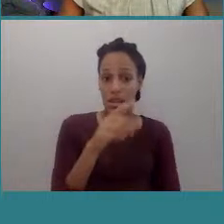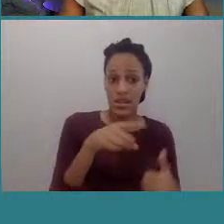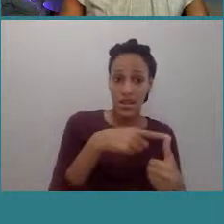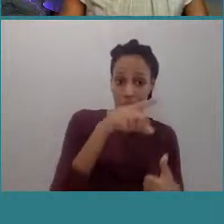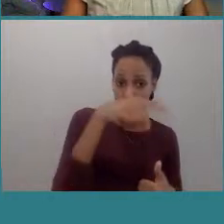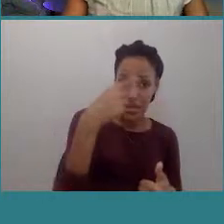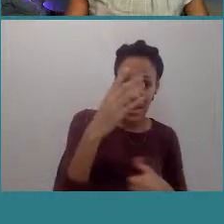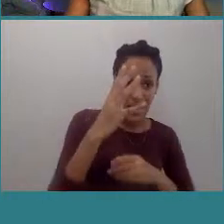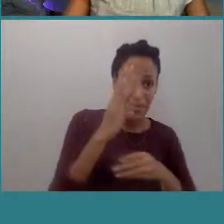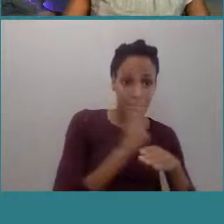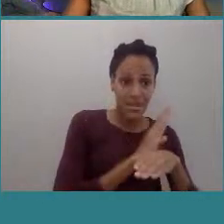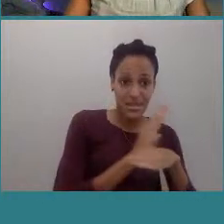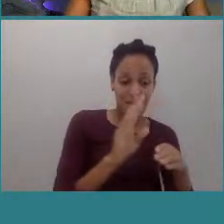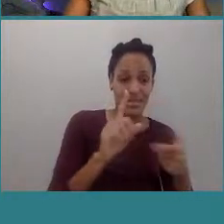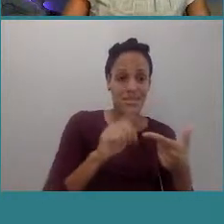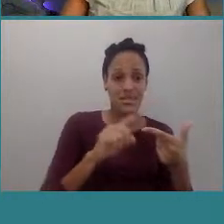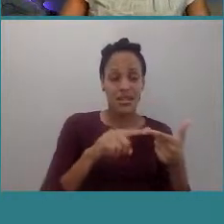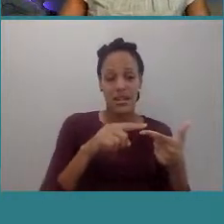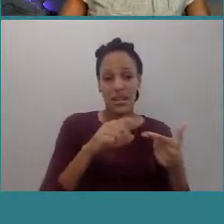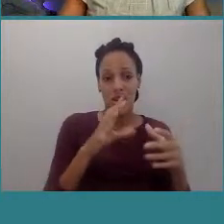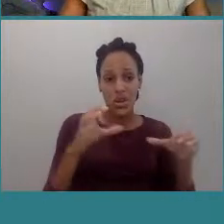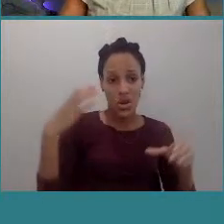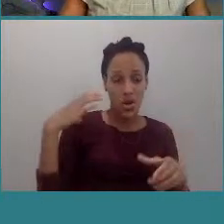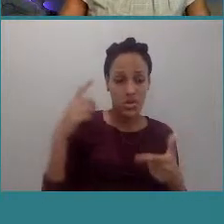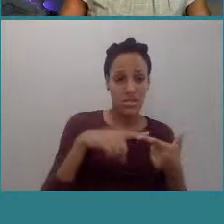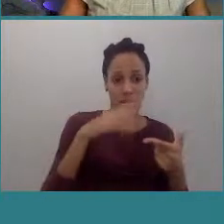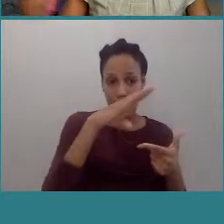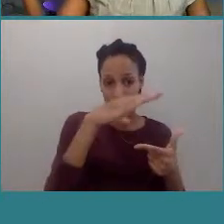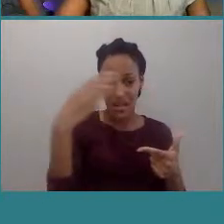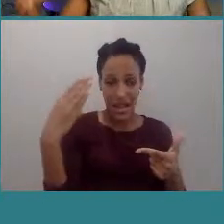work, not being scared, collaborating with other people. Doesn't have to be somebody